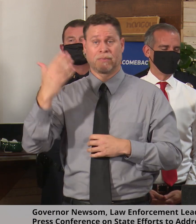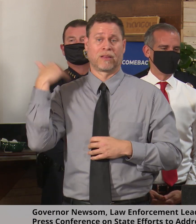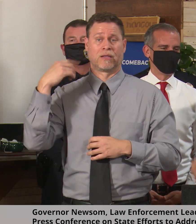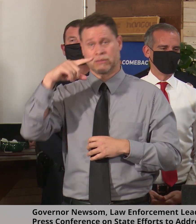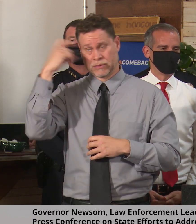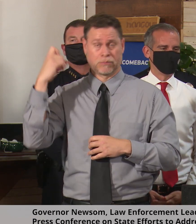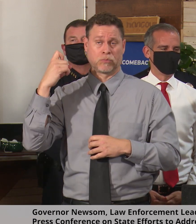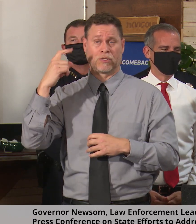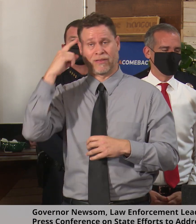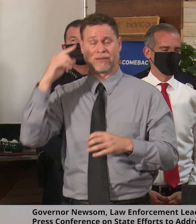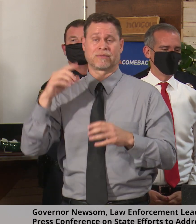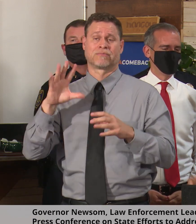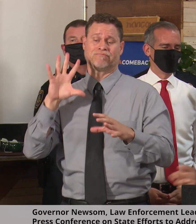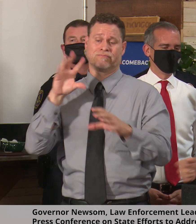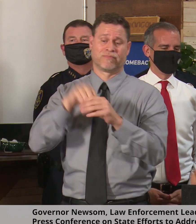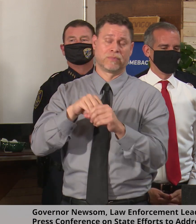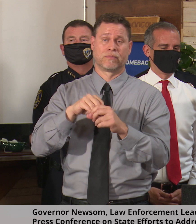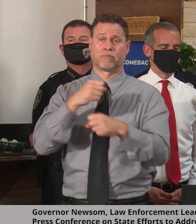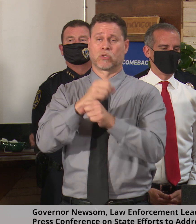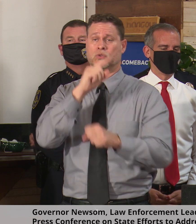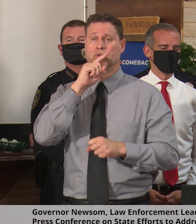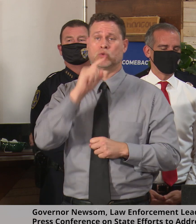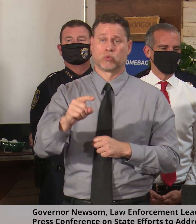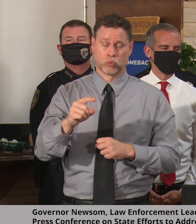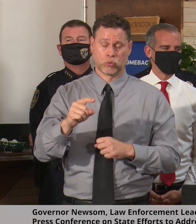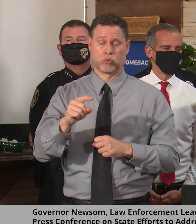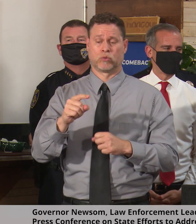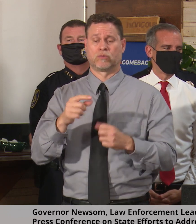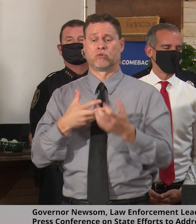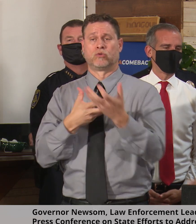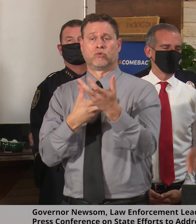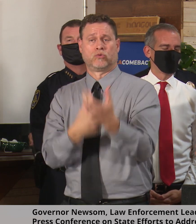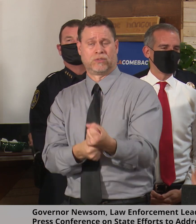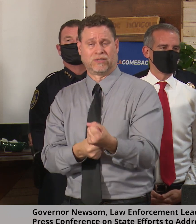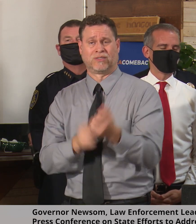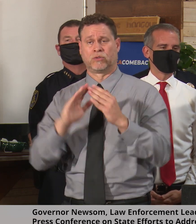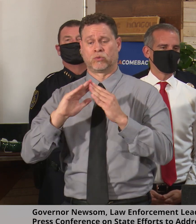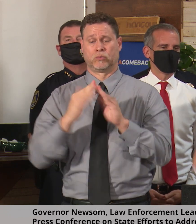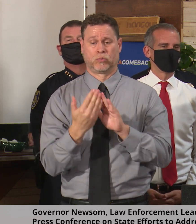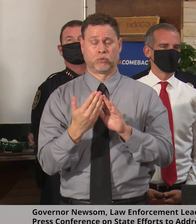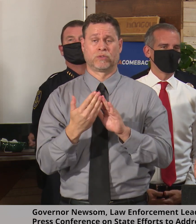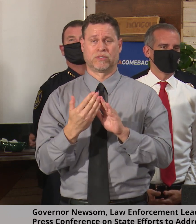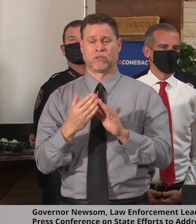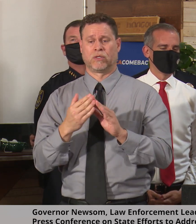I think the investment in making sure that we have a trust in the community and also relieving some